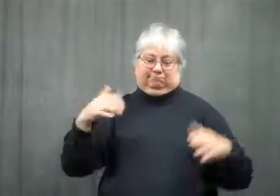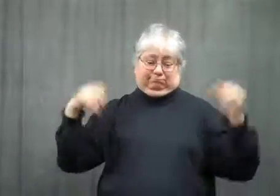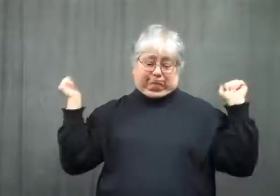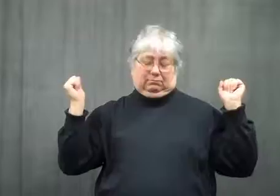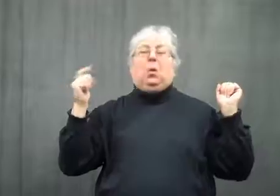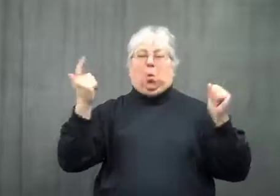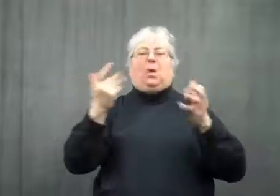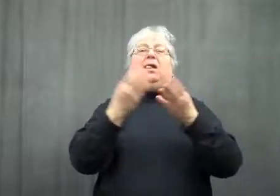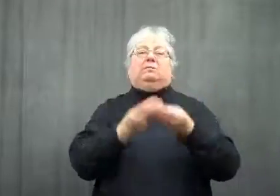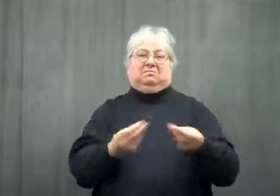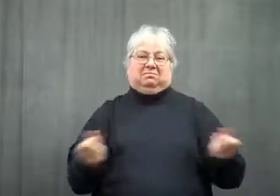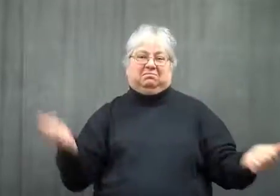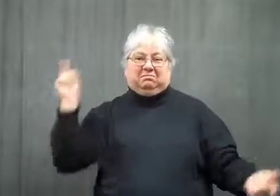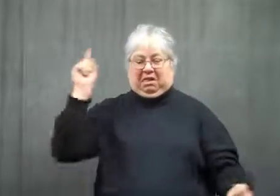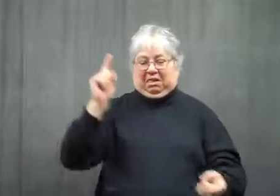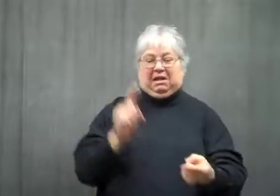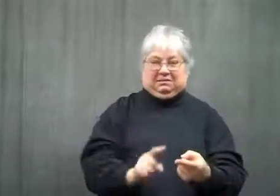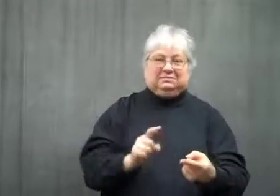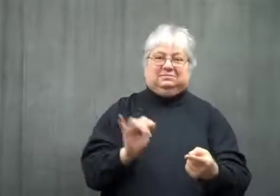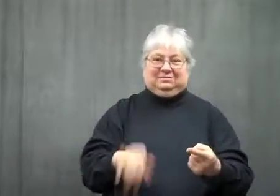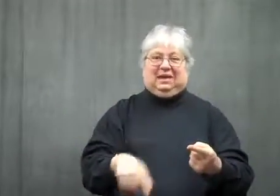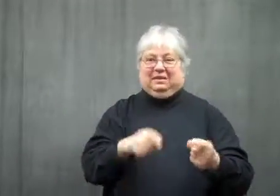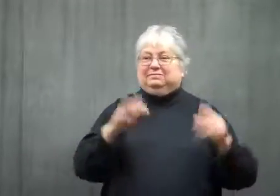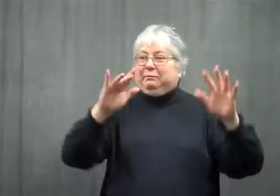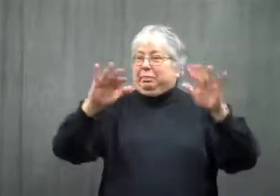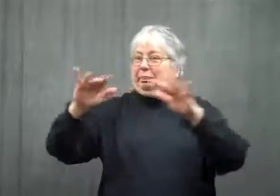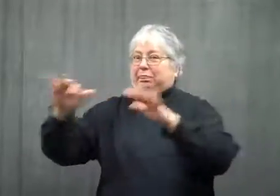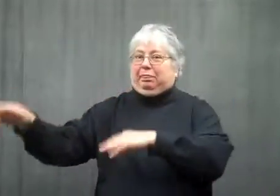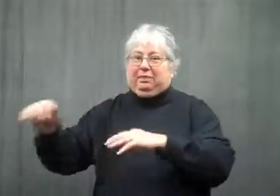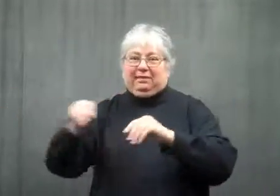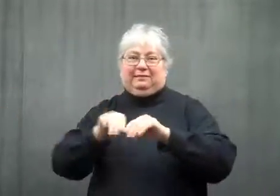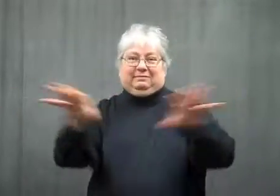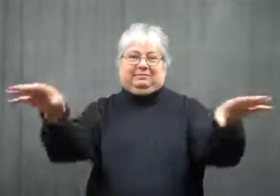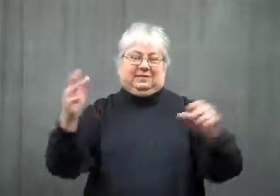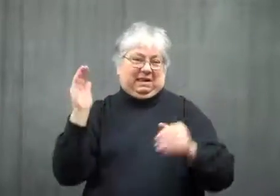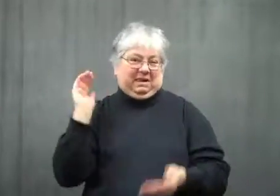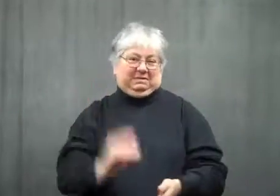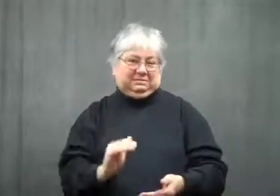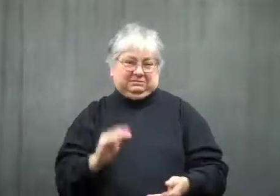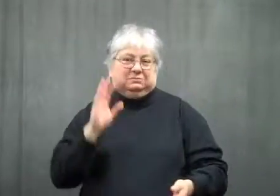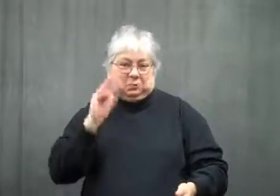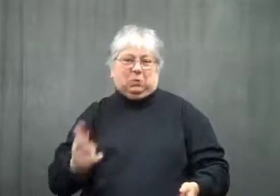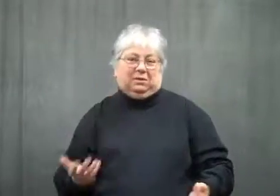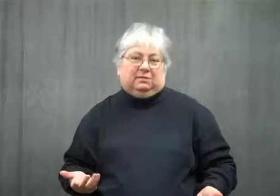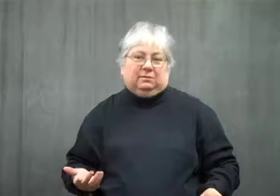The radiation will level off and go away.